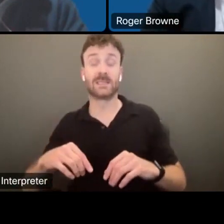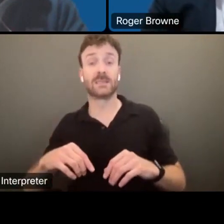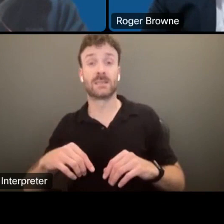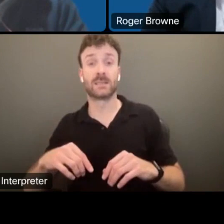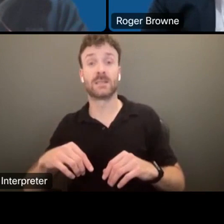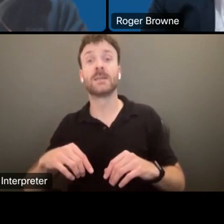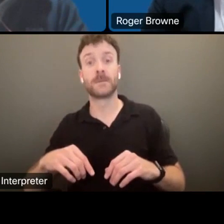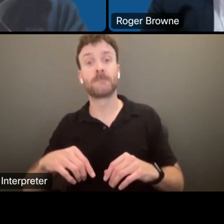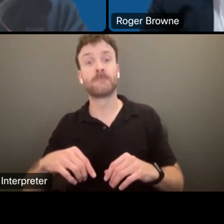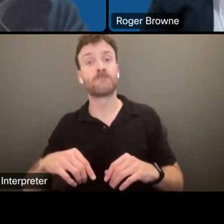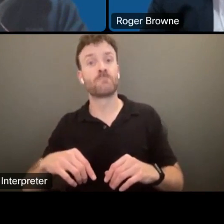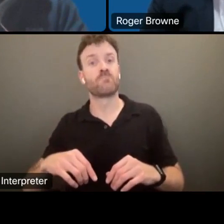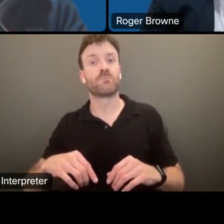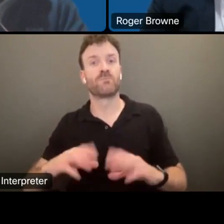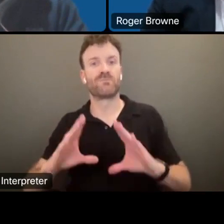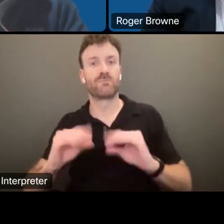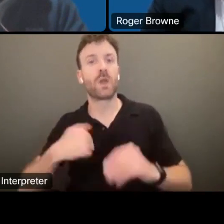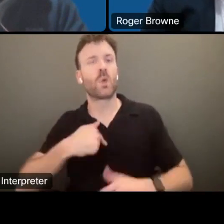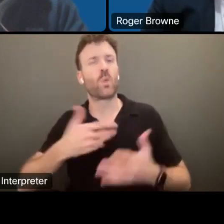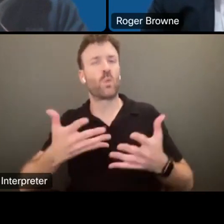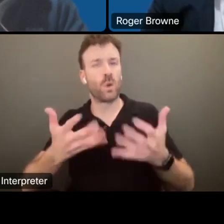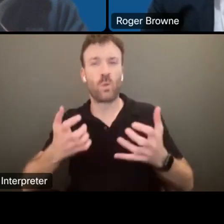provide better information to 311.